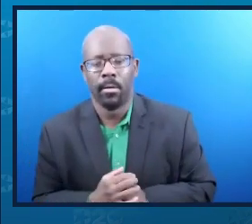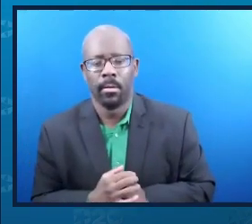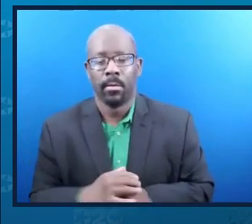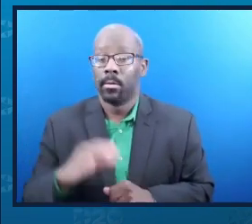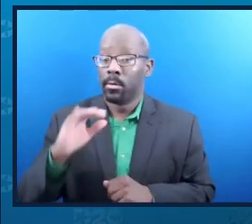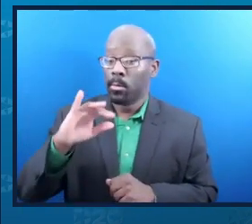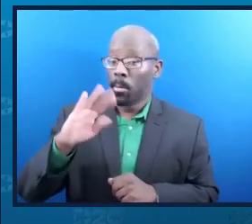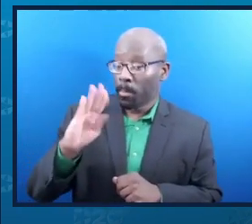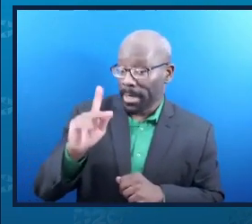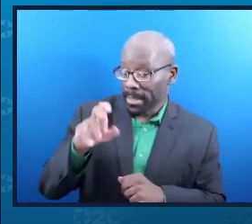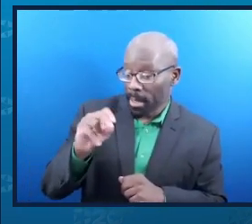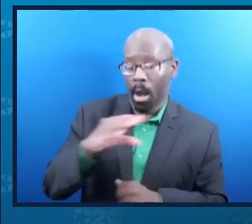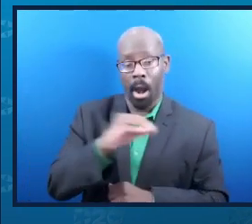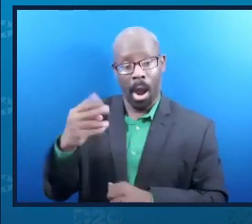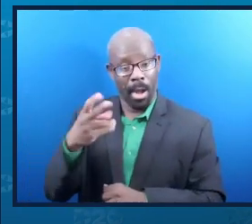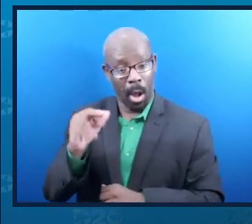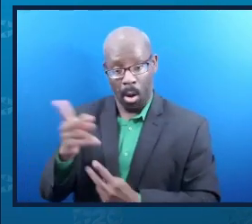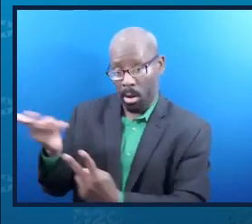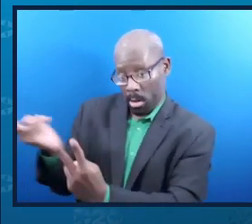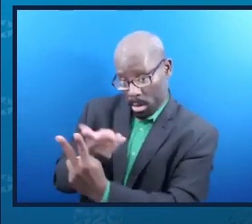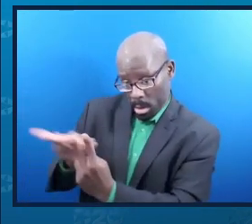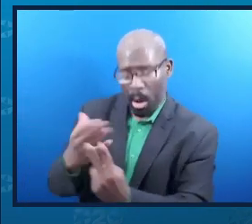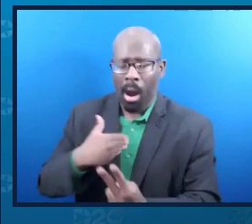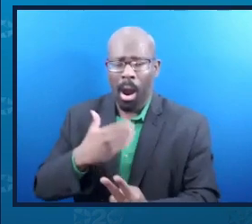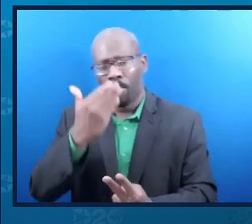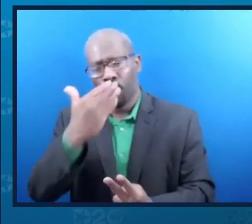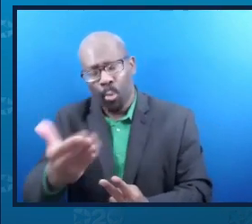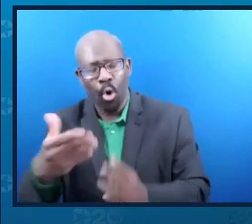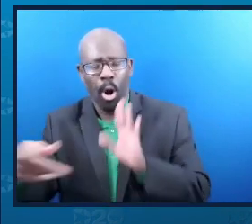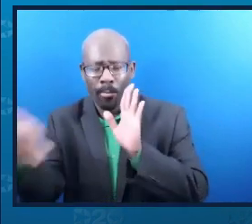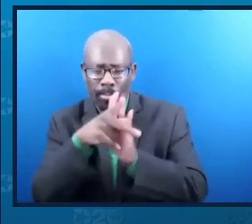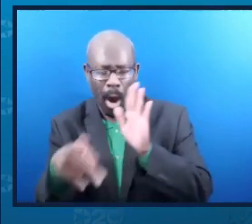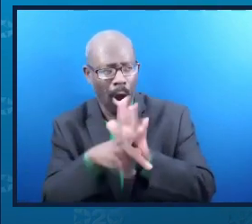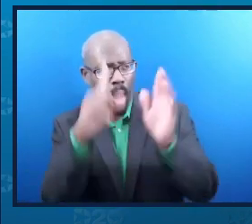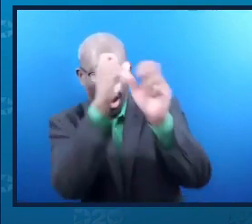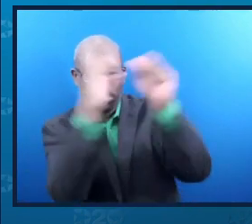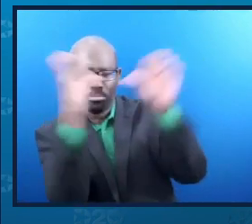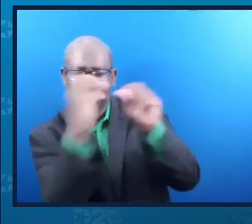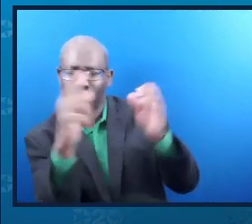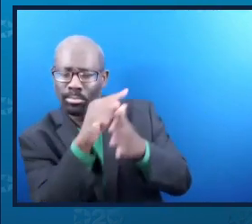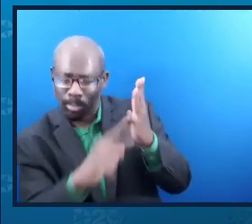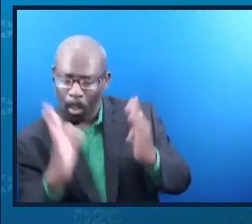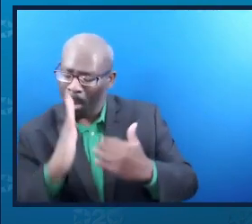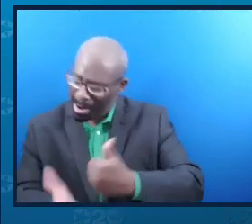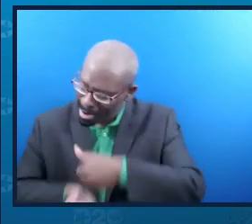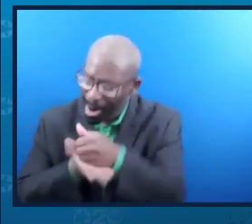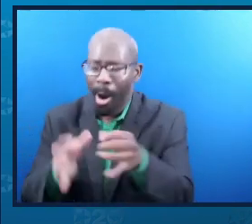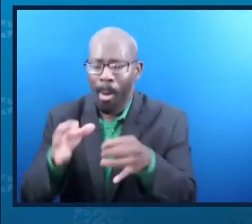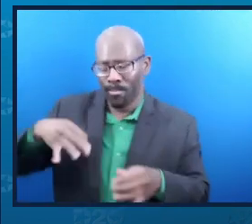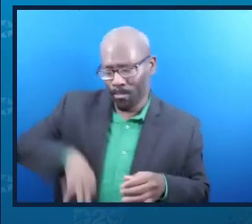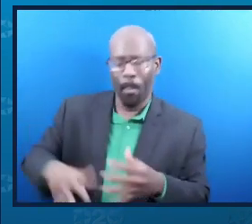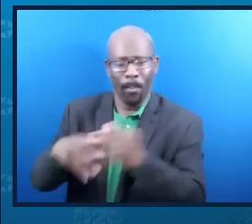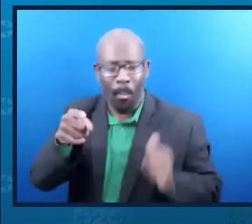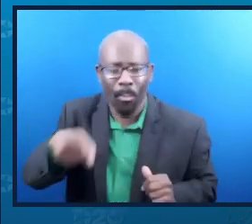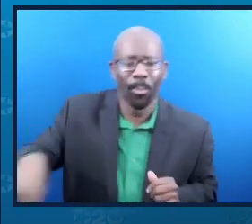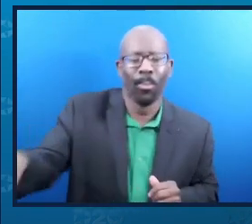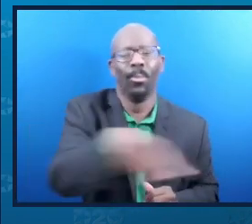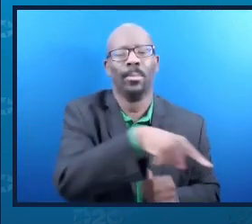HAVE CONCRETE POLL SAYS THAT WILL TURN THE VISION OF A BETTER, FARER, STRONGER COUNTRY INTO REALITY.